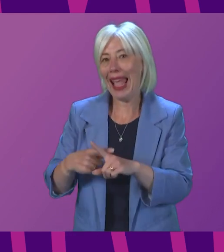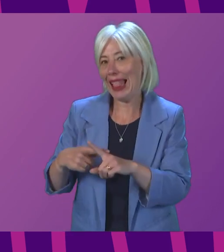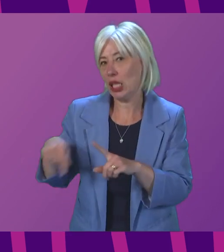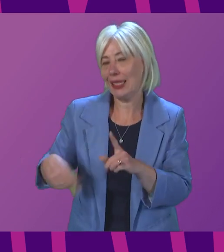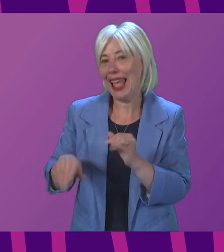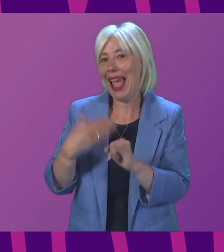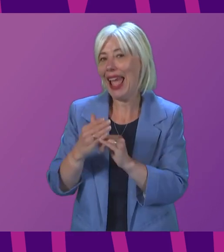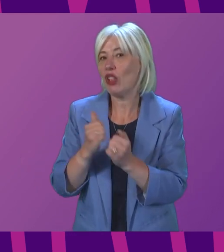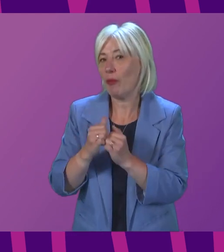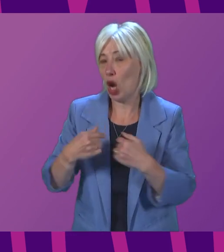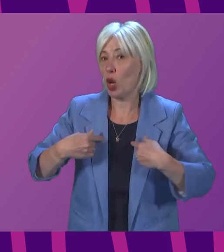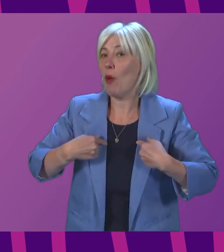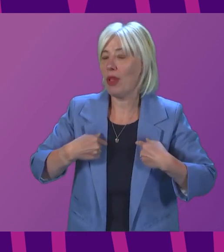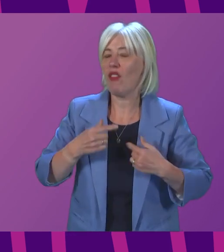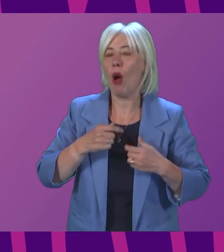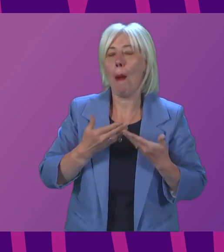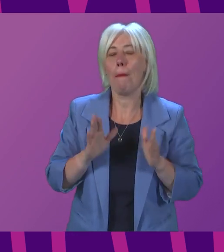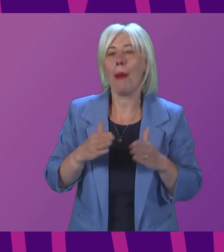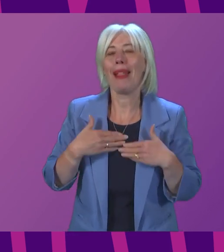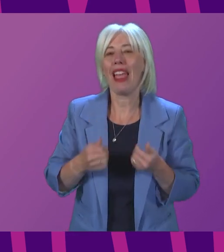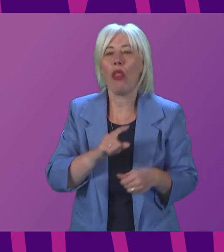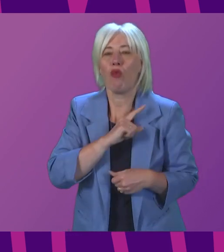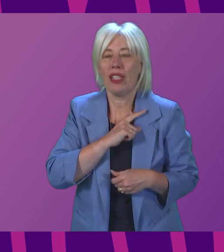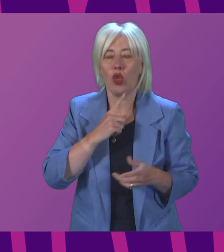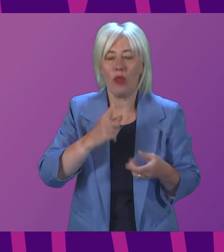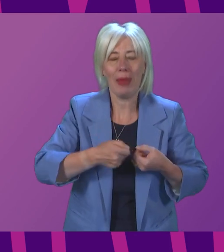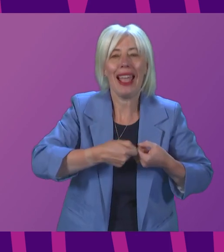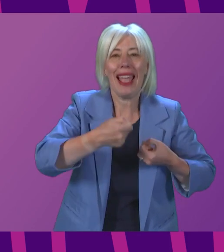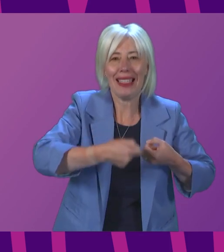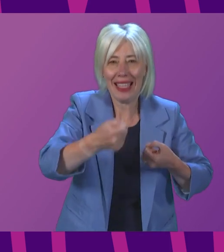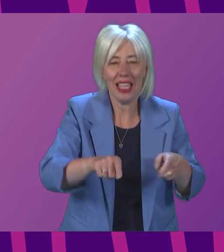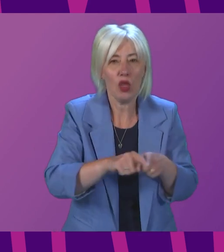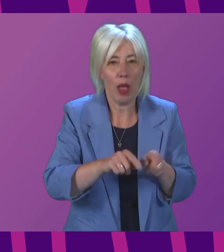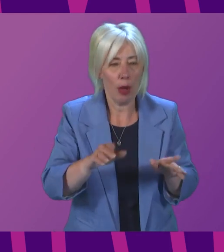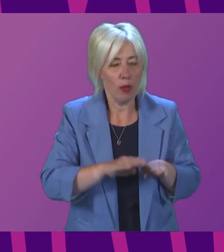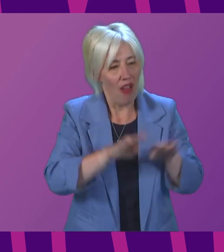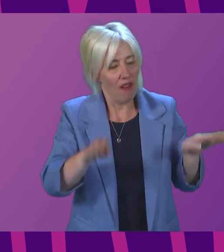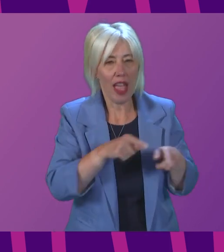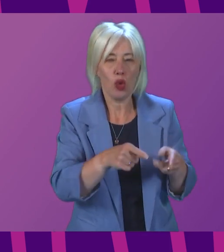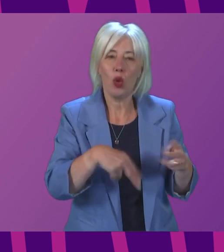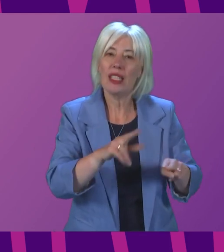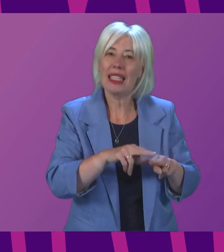We have extended them for public health reasons, but also to ensure that we treat staff as fairly as we possibly can.